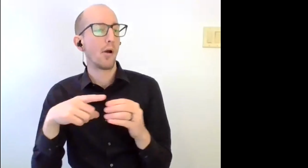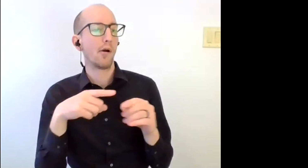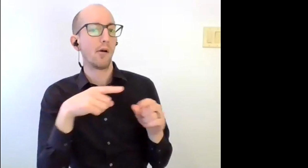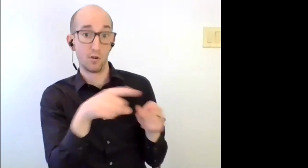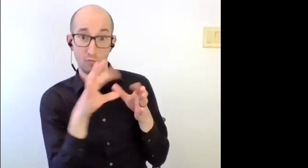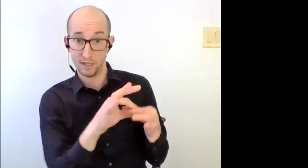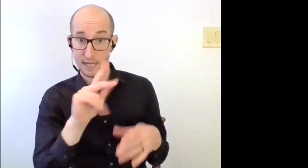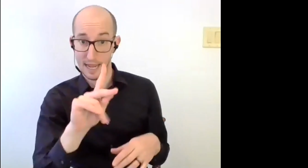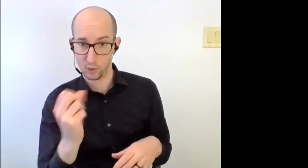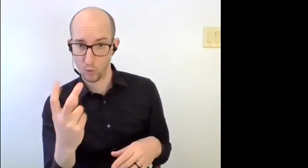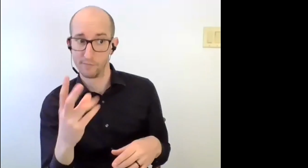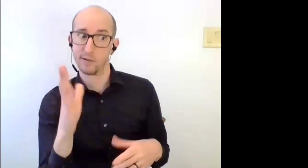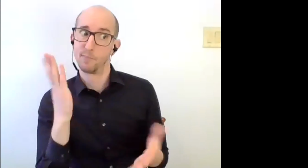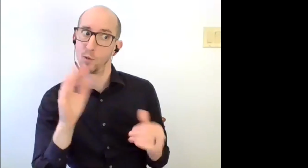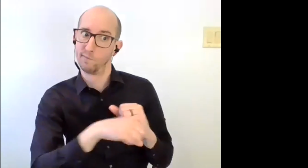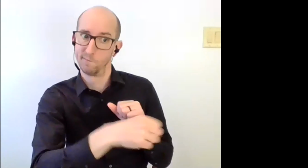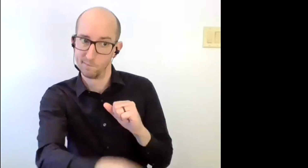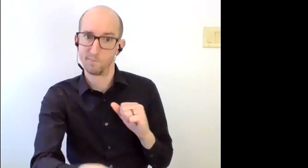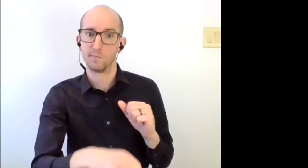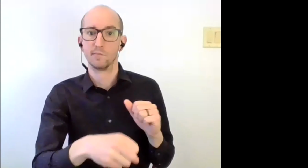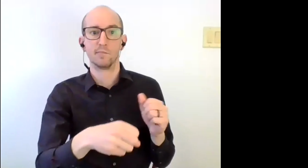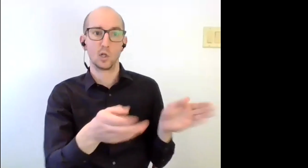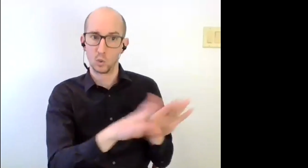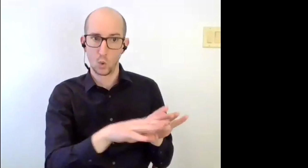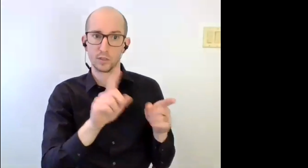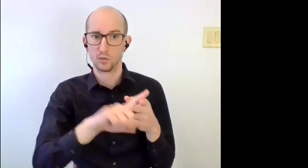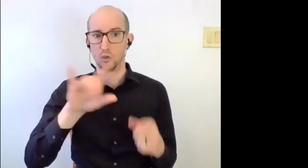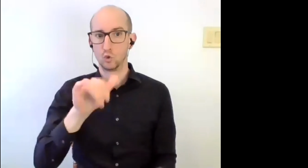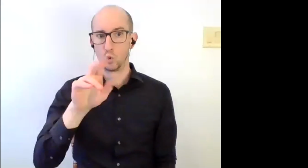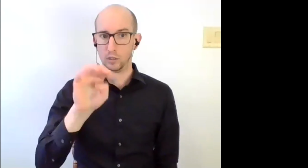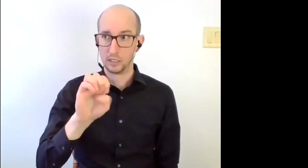goes. And there is some talk at the k-12 level about just